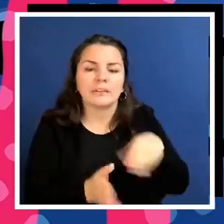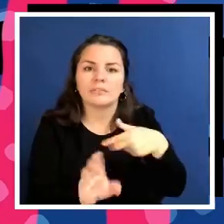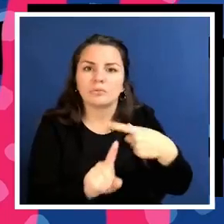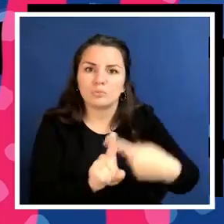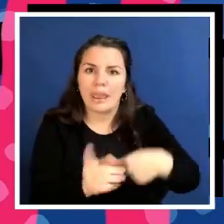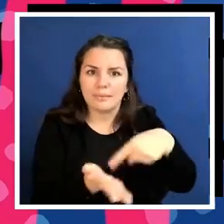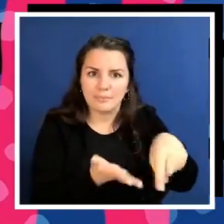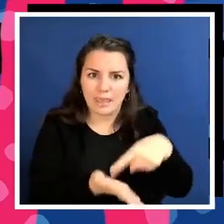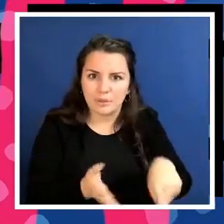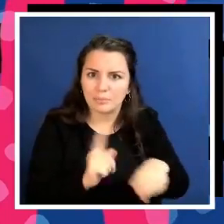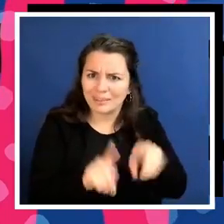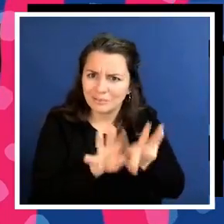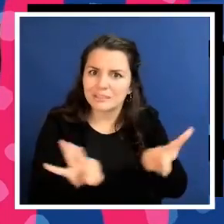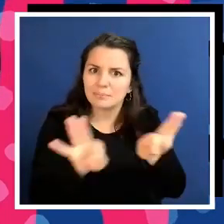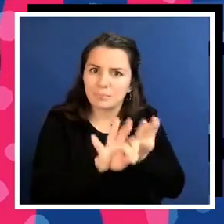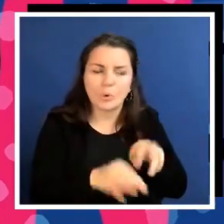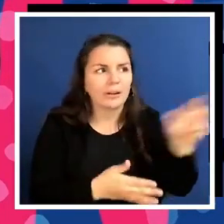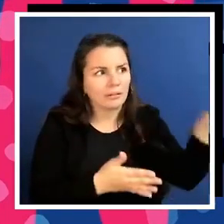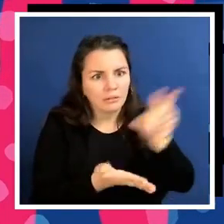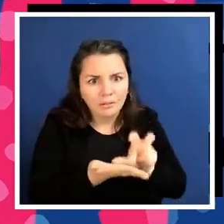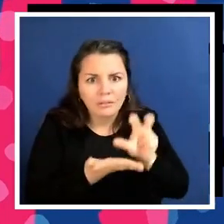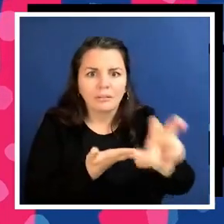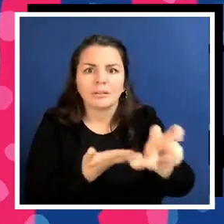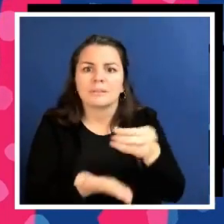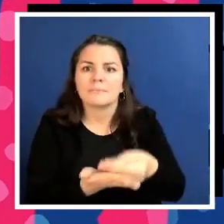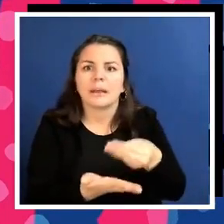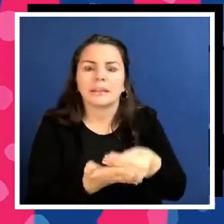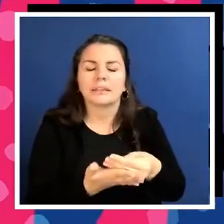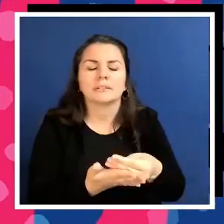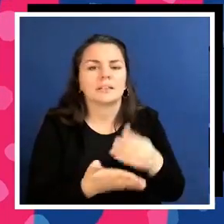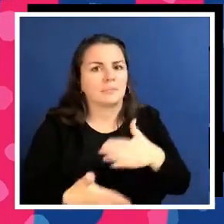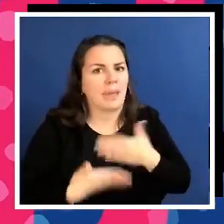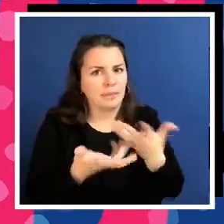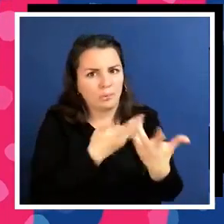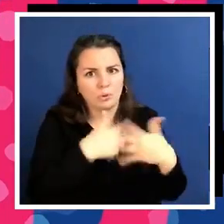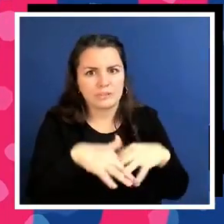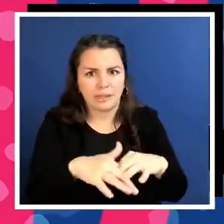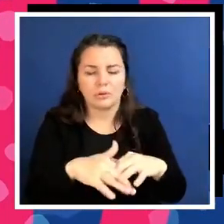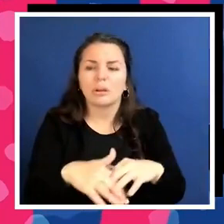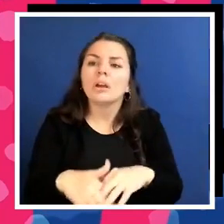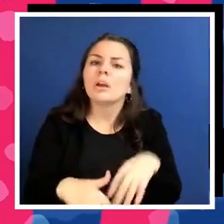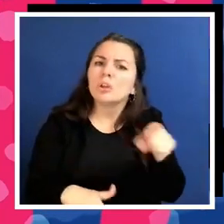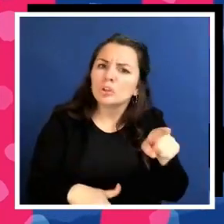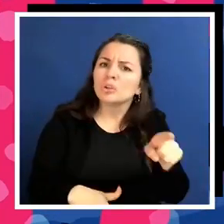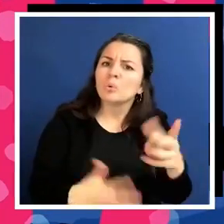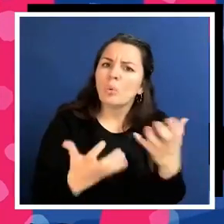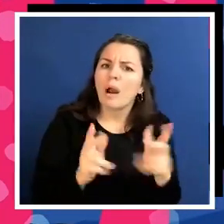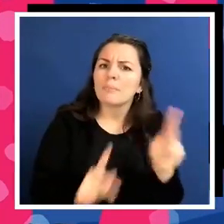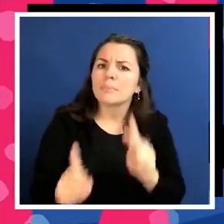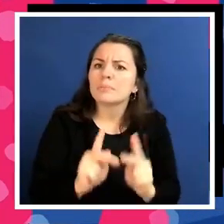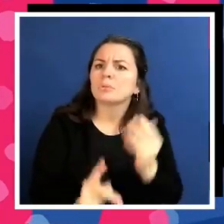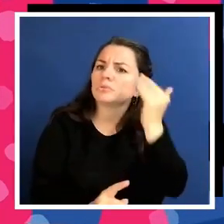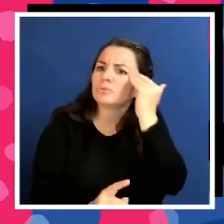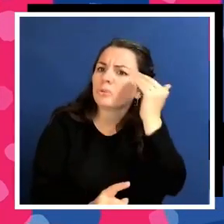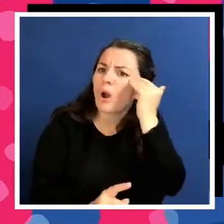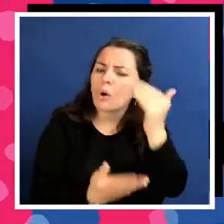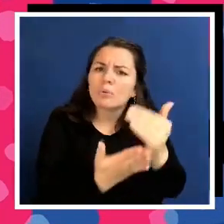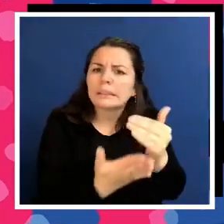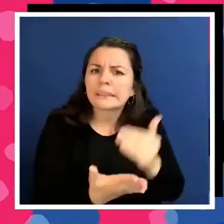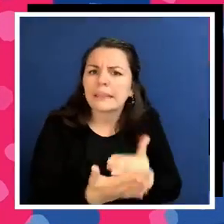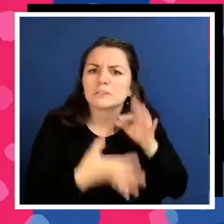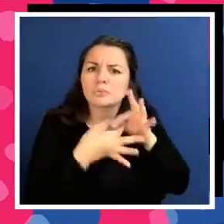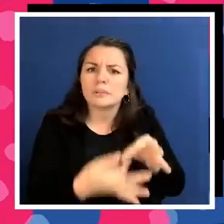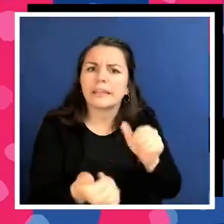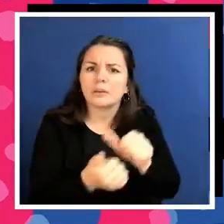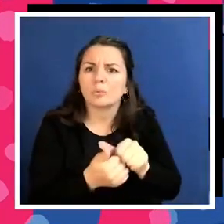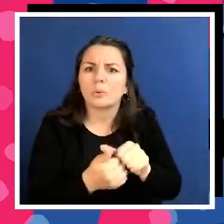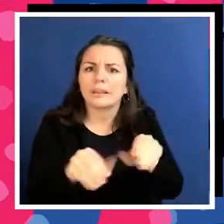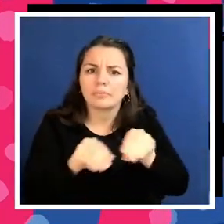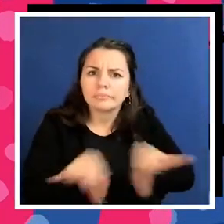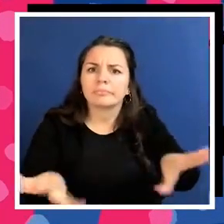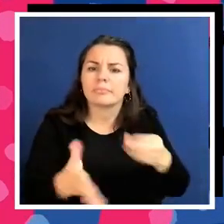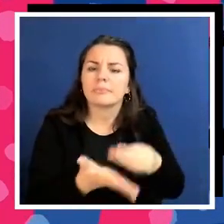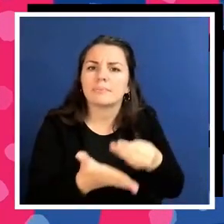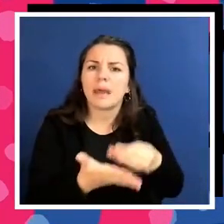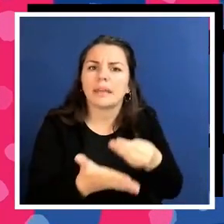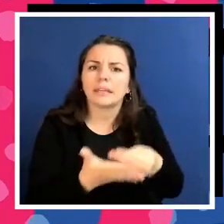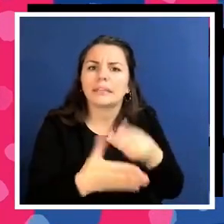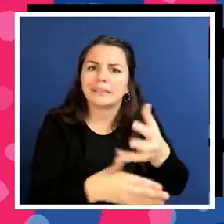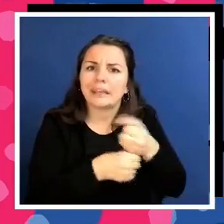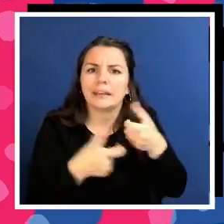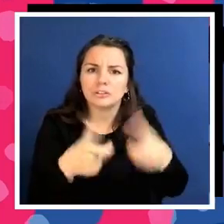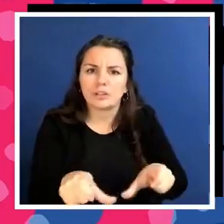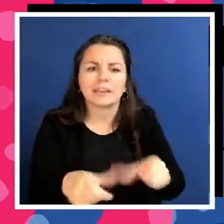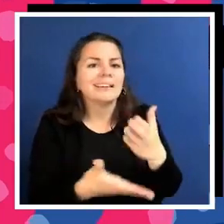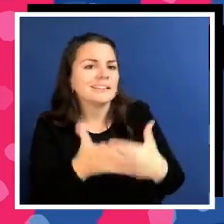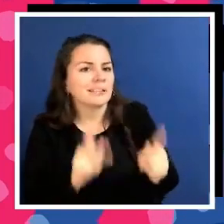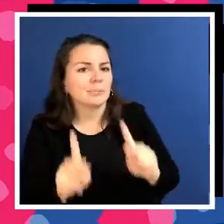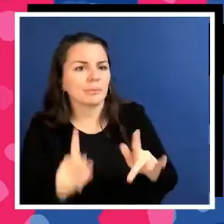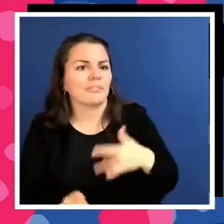IN THE ABSENCE OF THAT, I'M